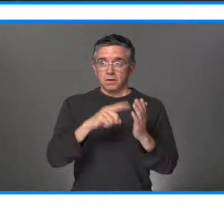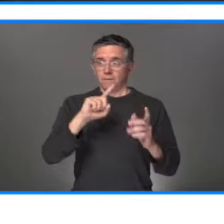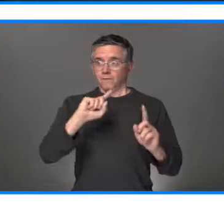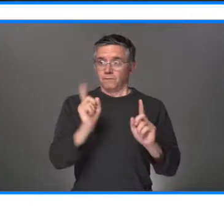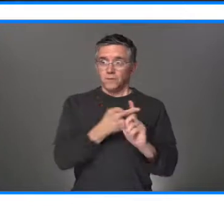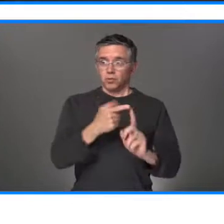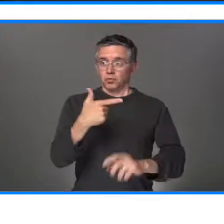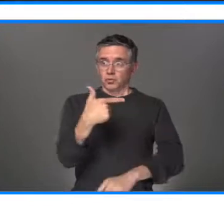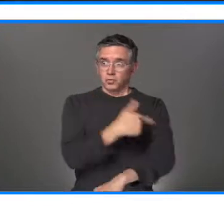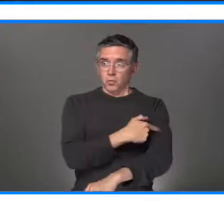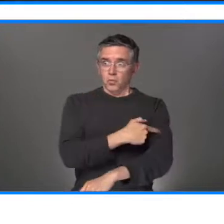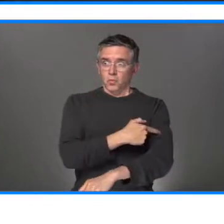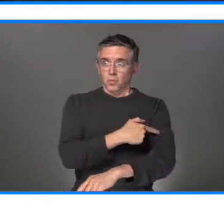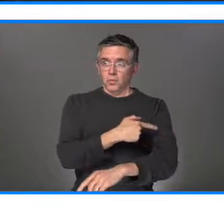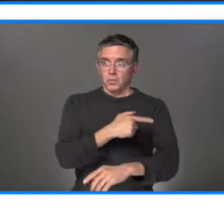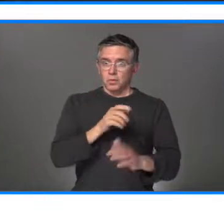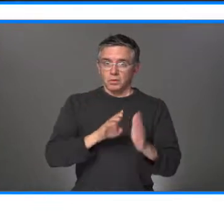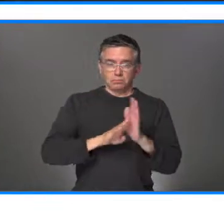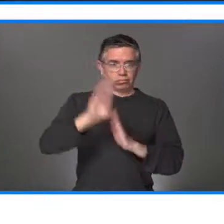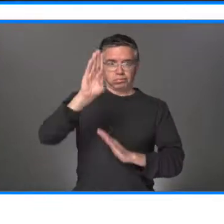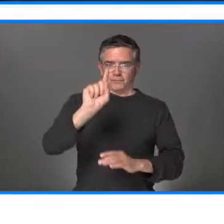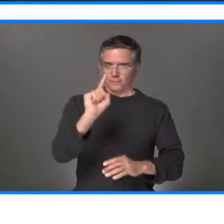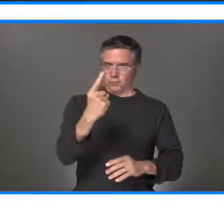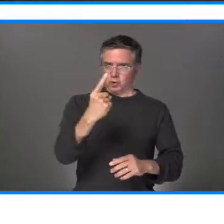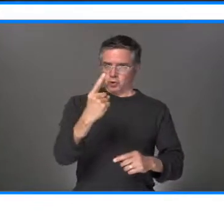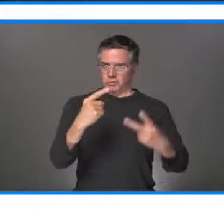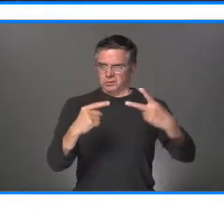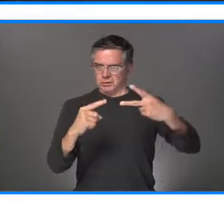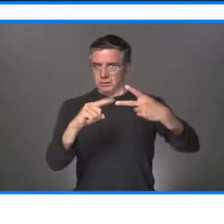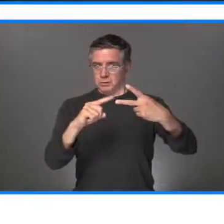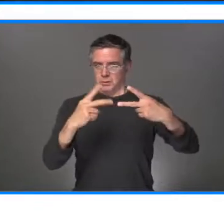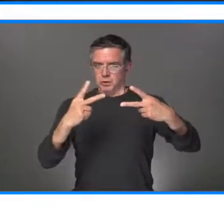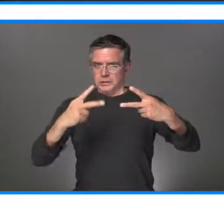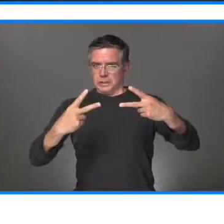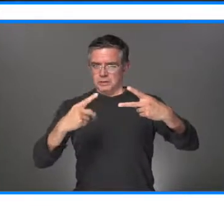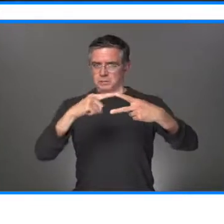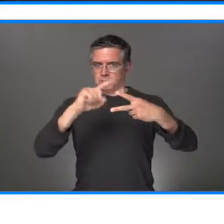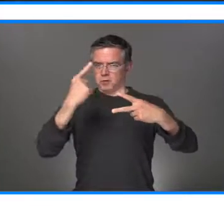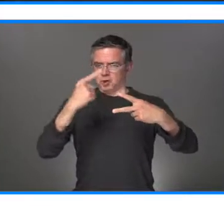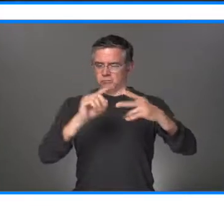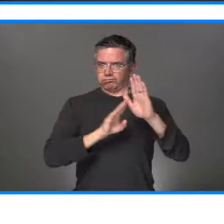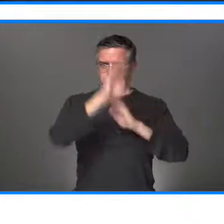and we're approaching the 50% mark of first doses for the total population.